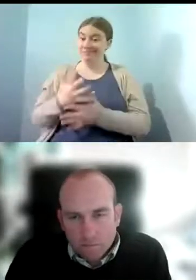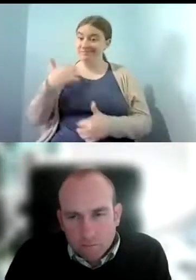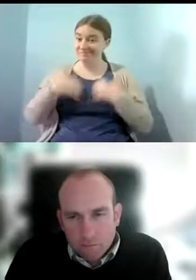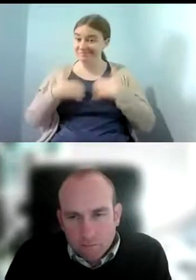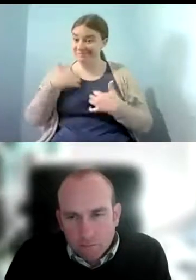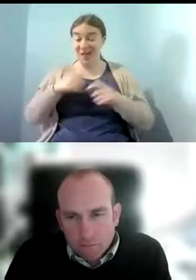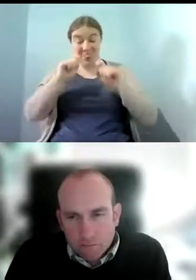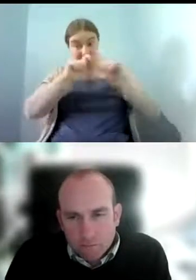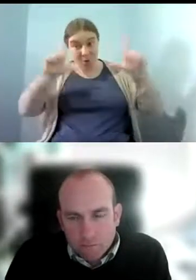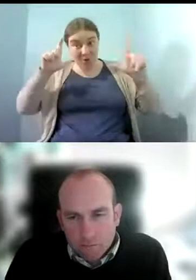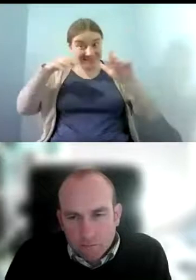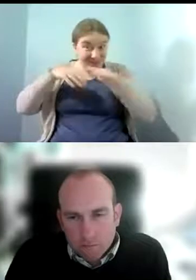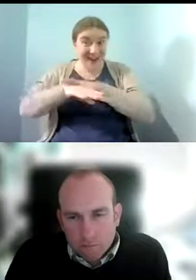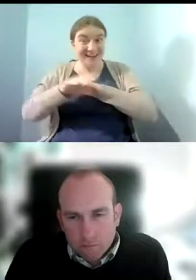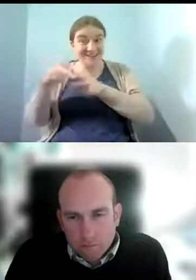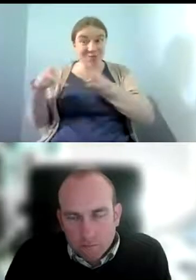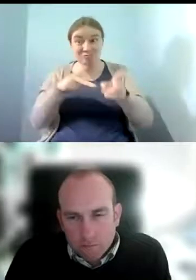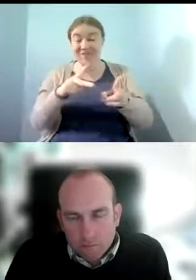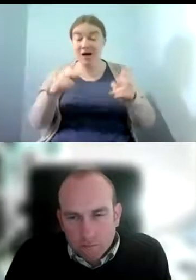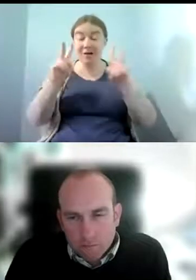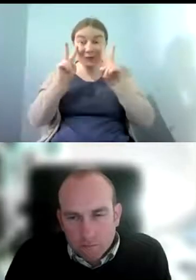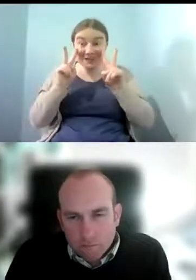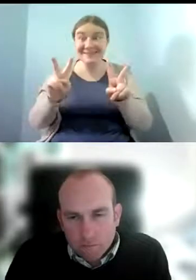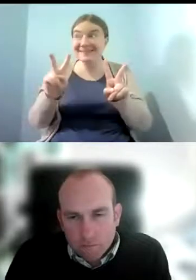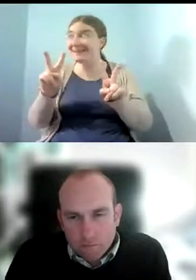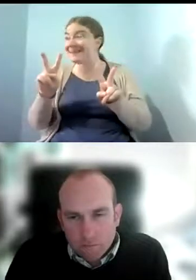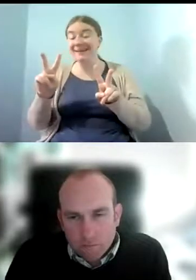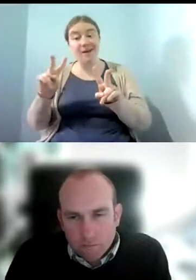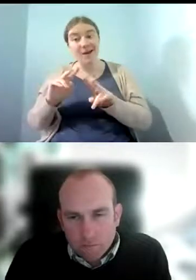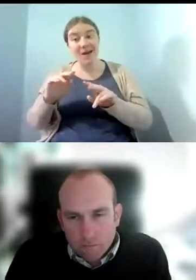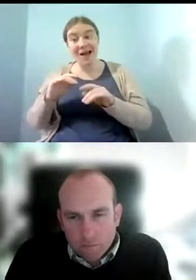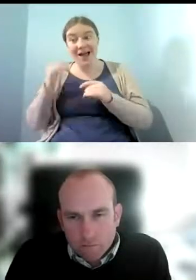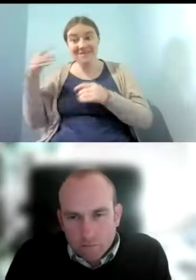river and the chance it gives us to share a view on the wild fish with um with the public